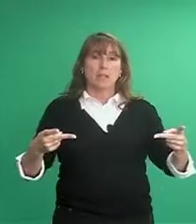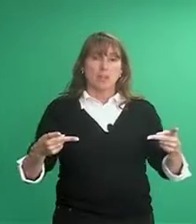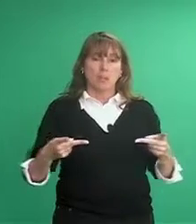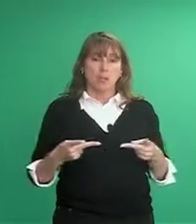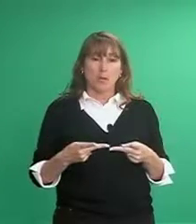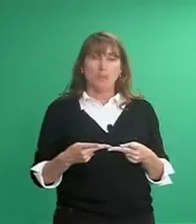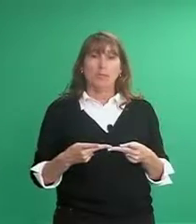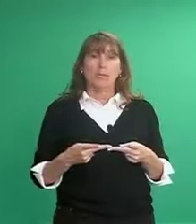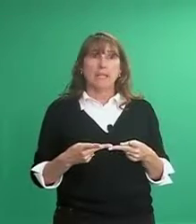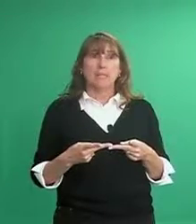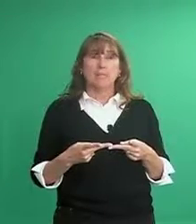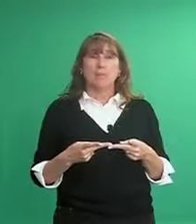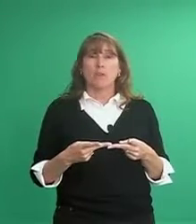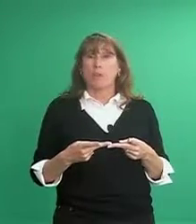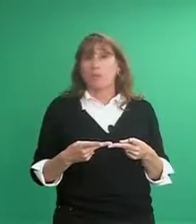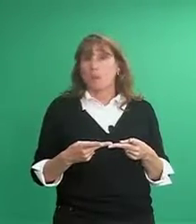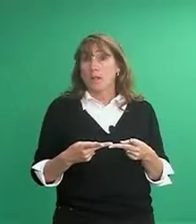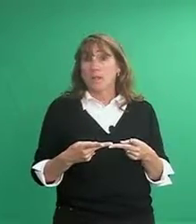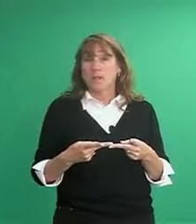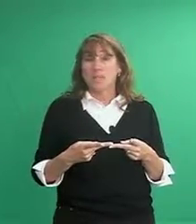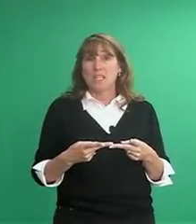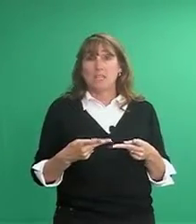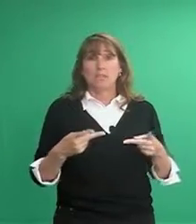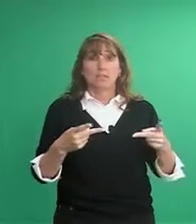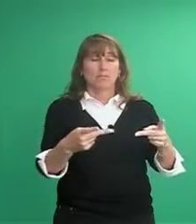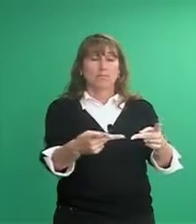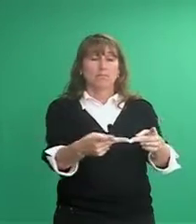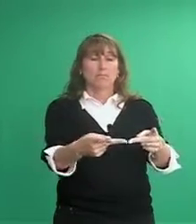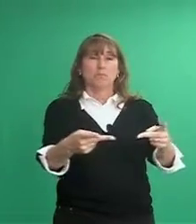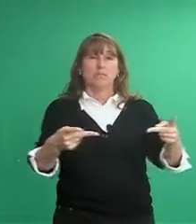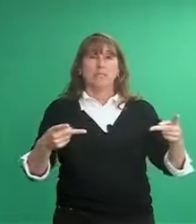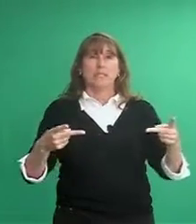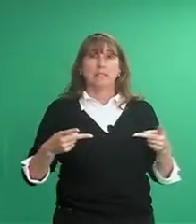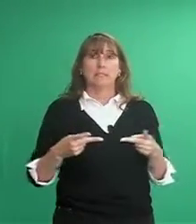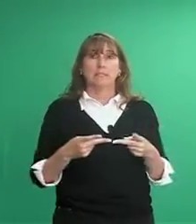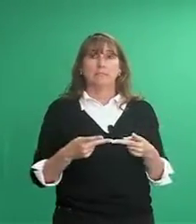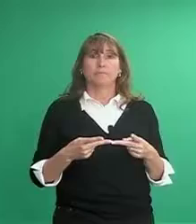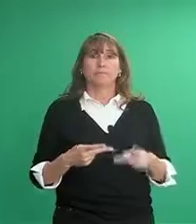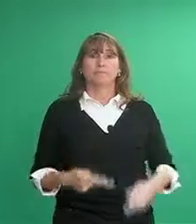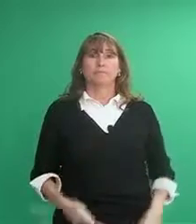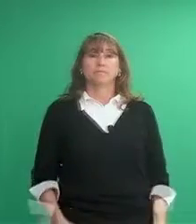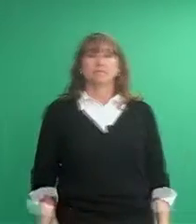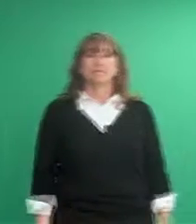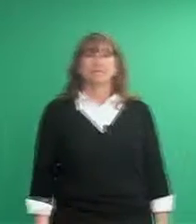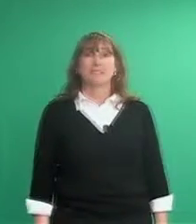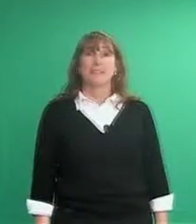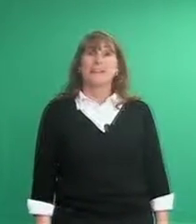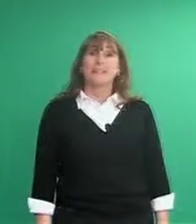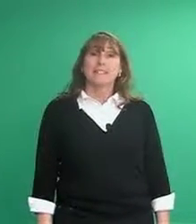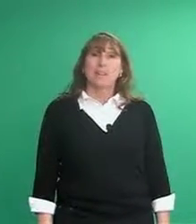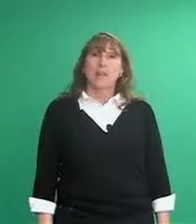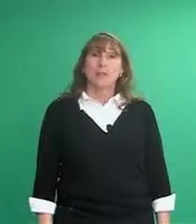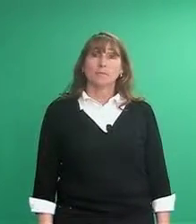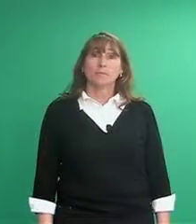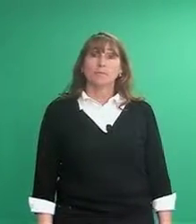so a place [uh] where you want to meet place town